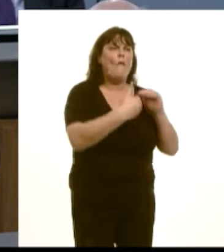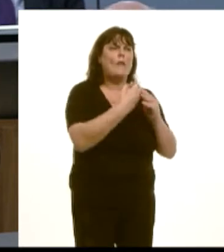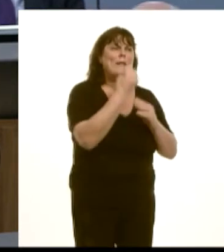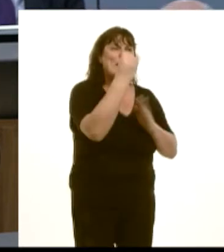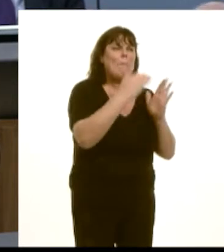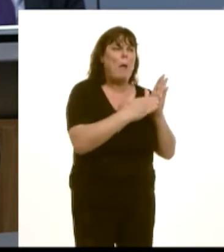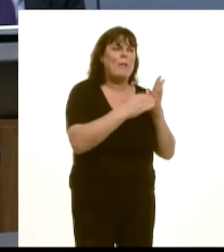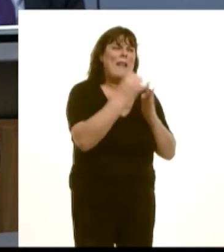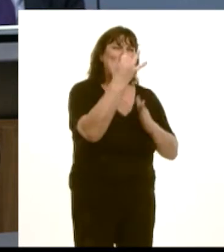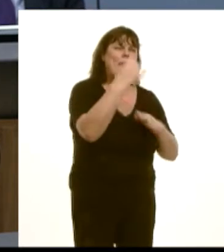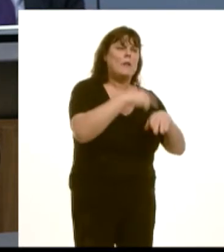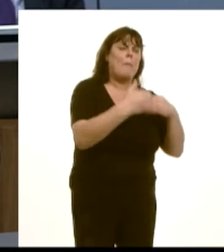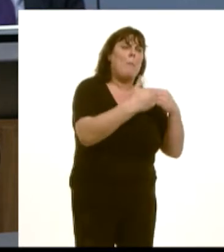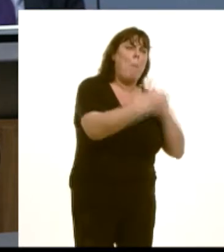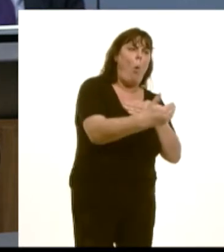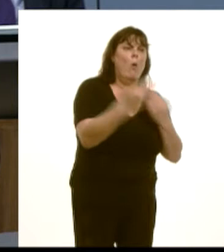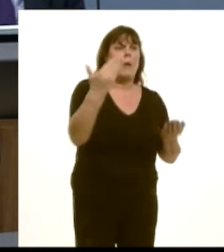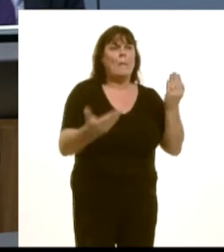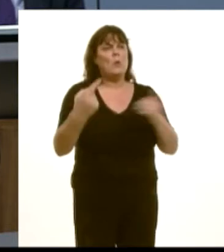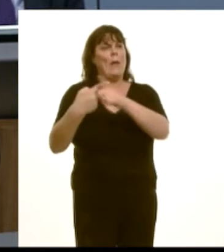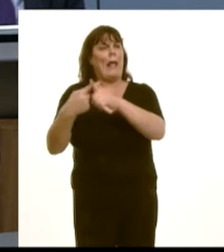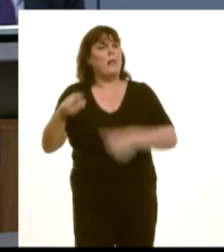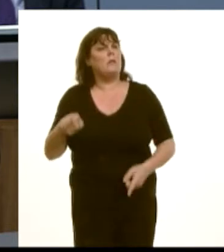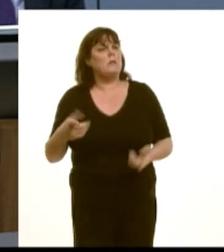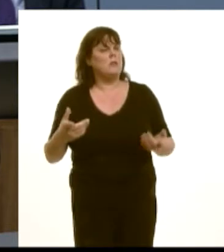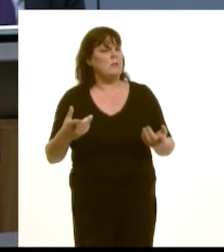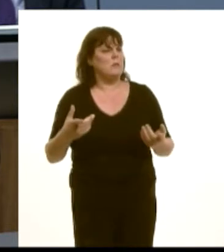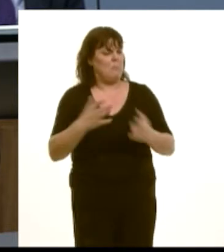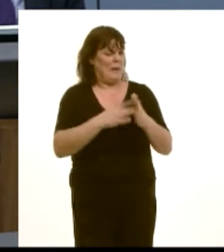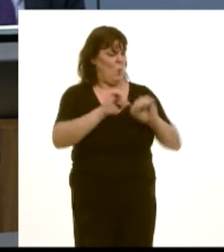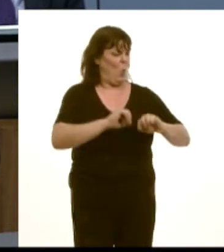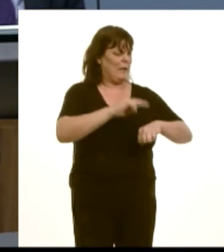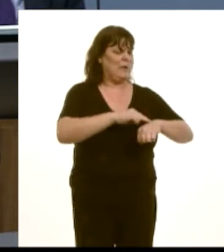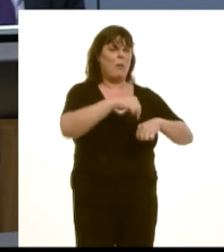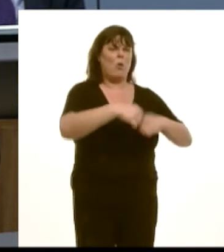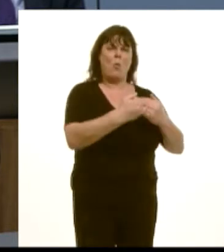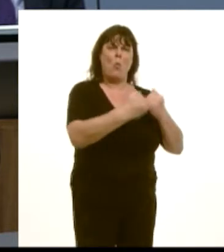than if you are a patient from England. You have consistently said in recent media interviews